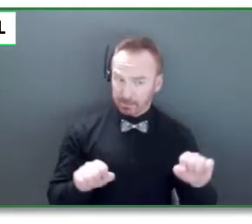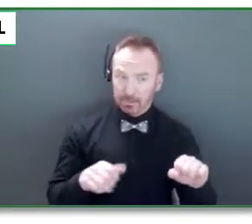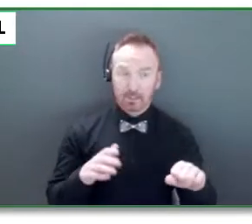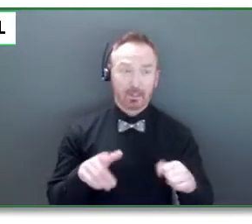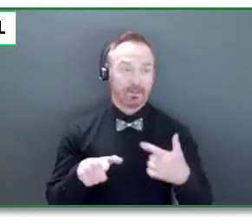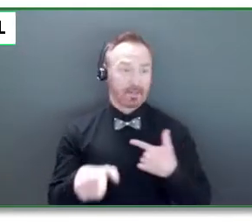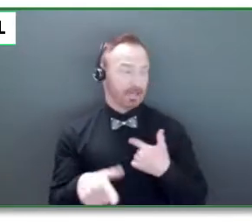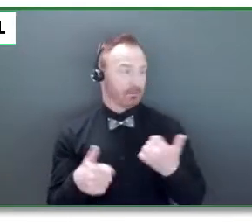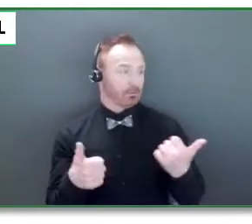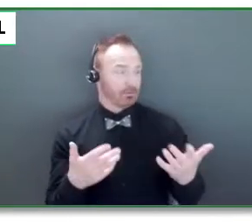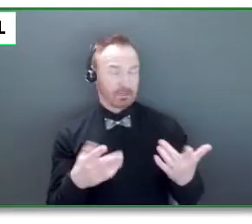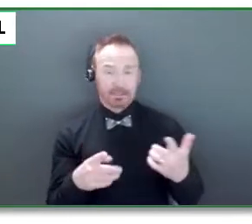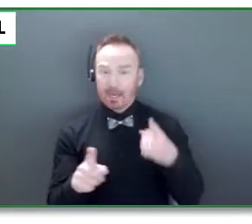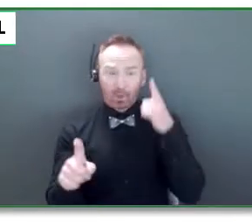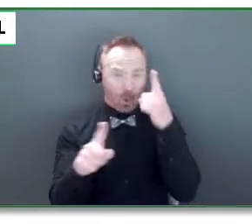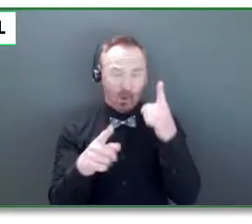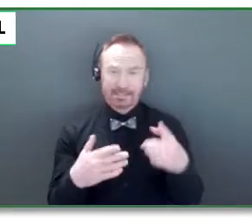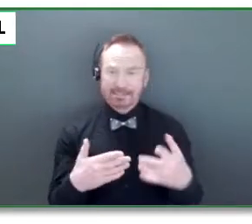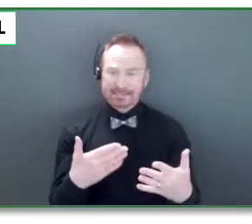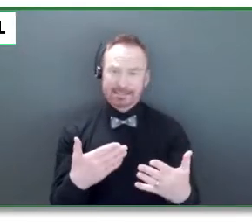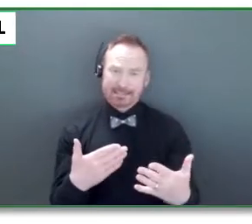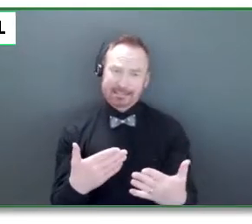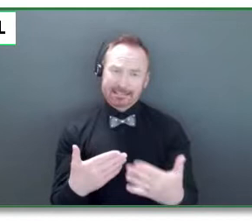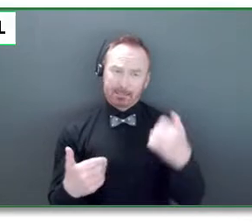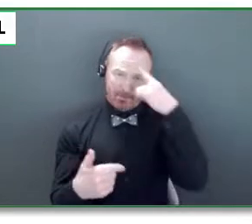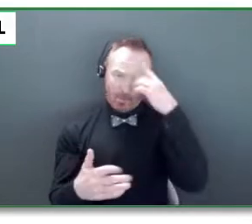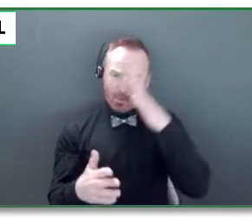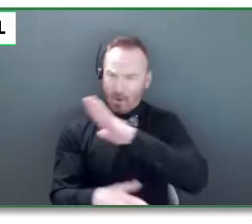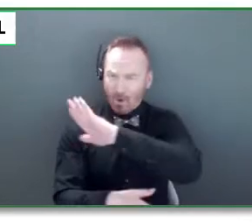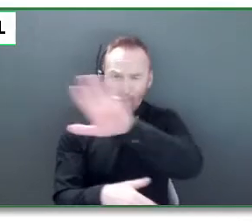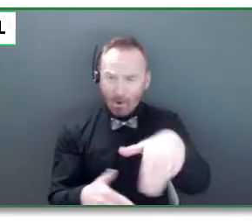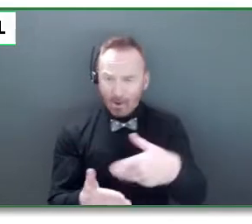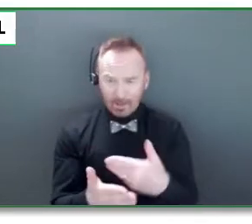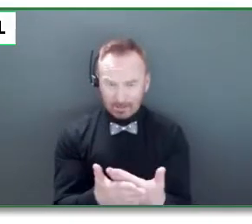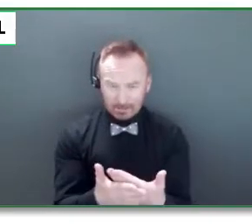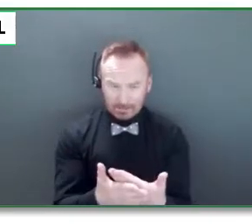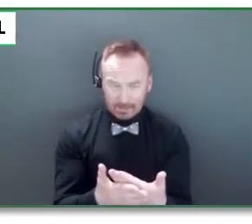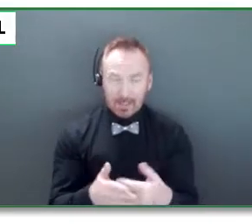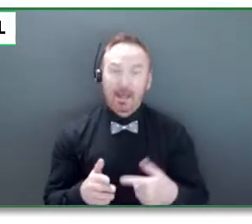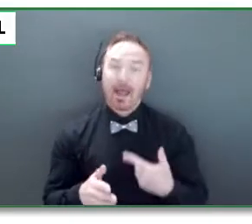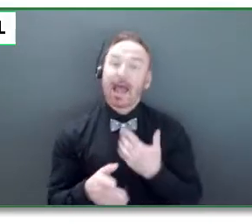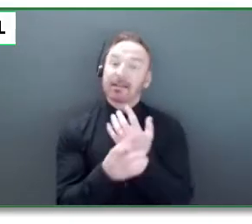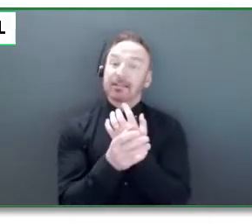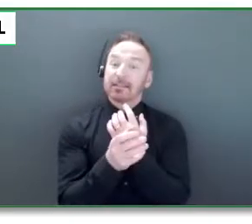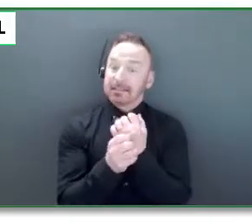And also uh the safest way for everybody to get around.